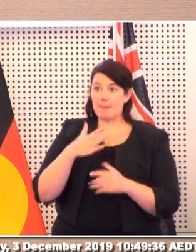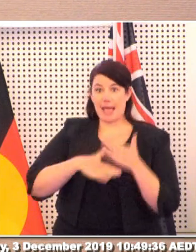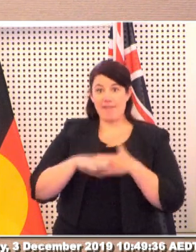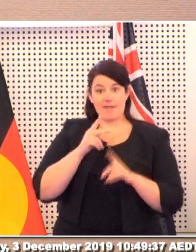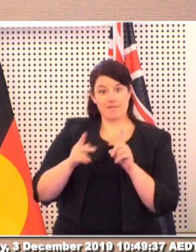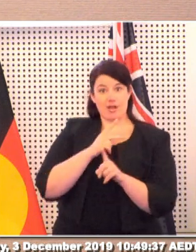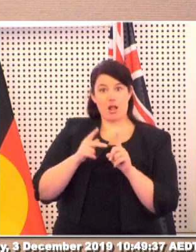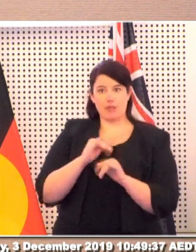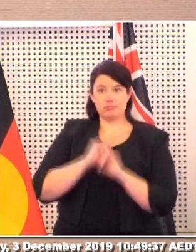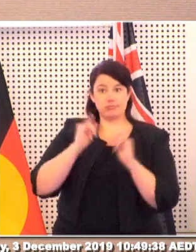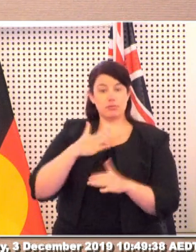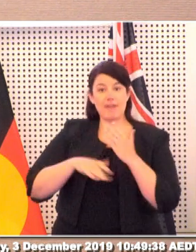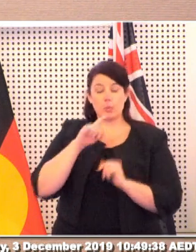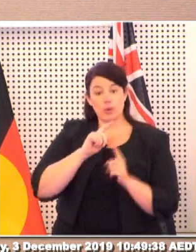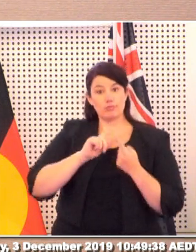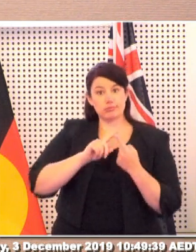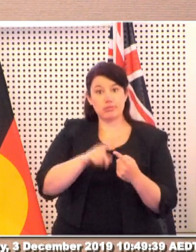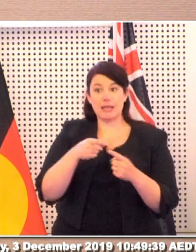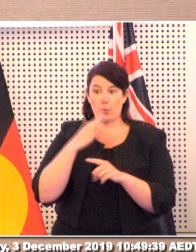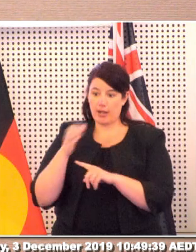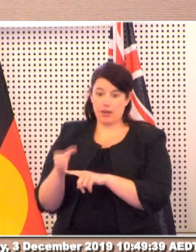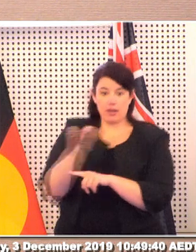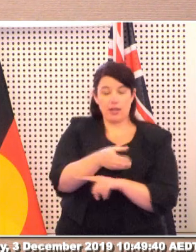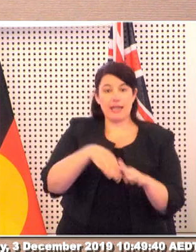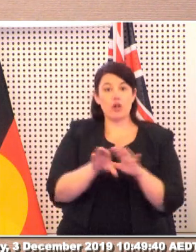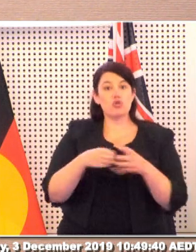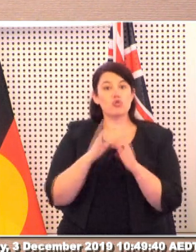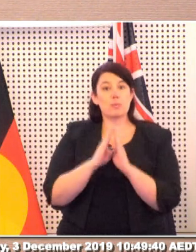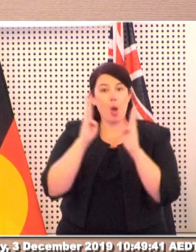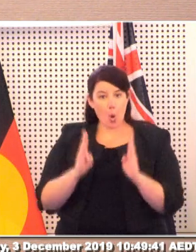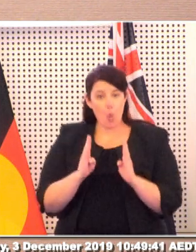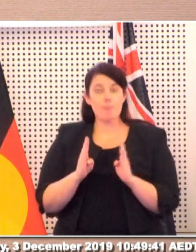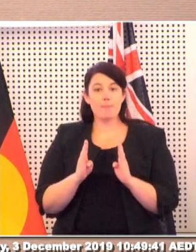within the group home setting and so they seek one of these orders.